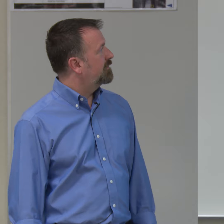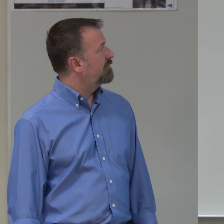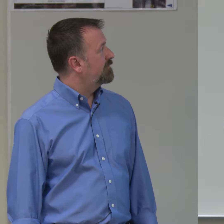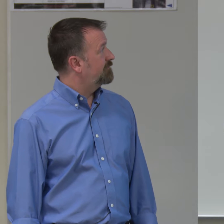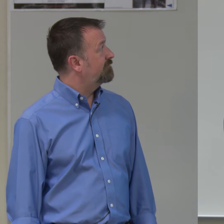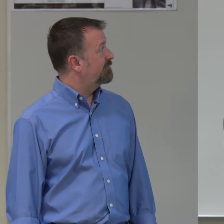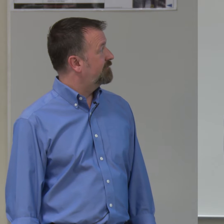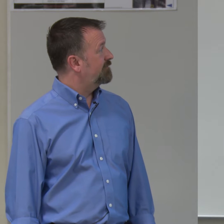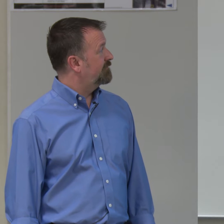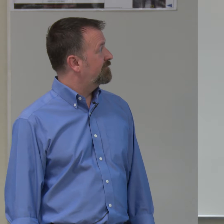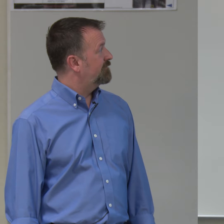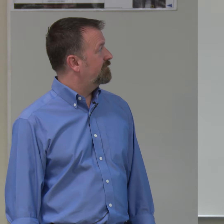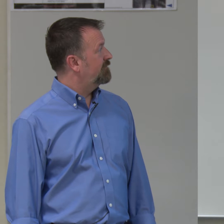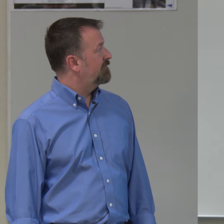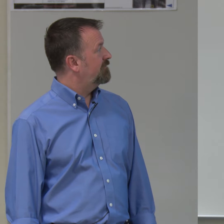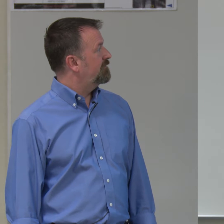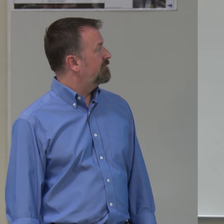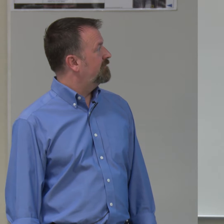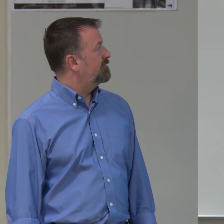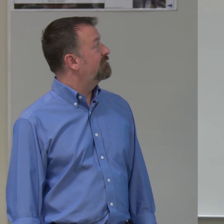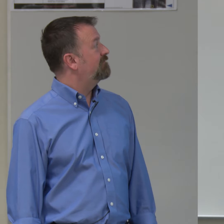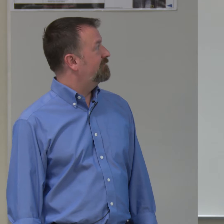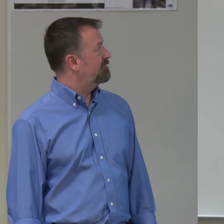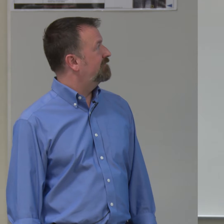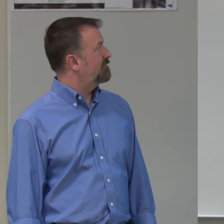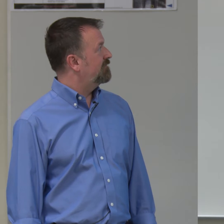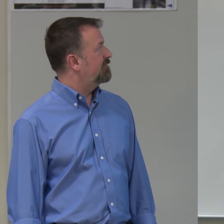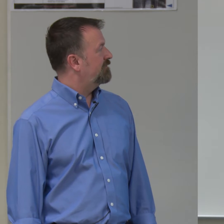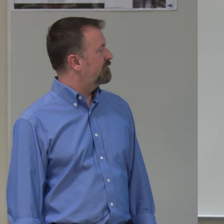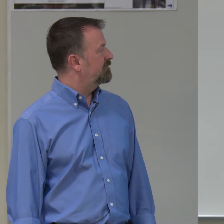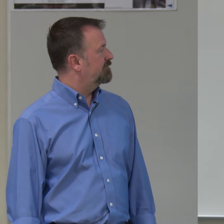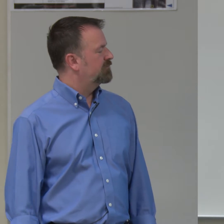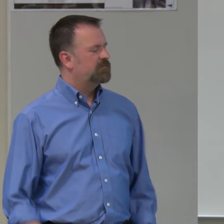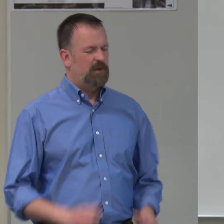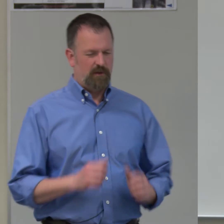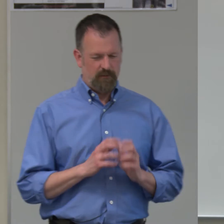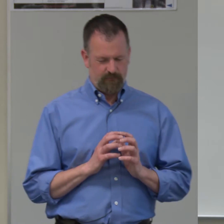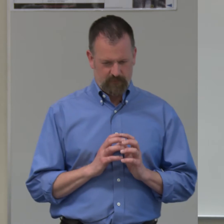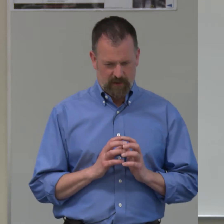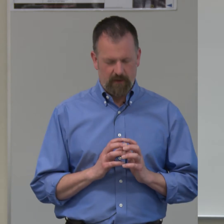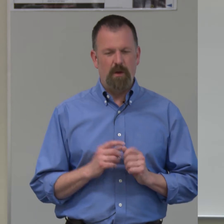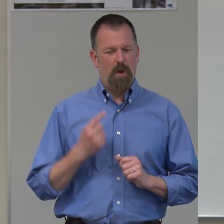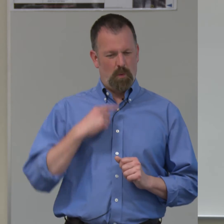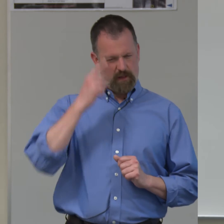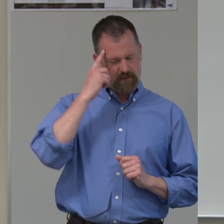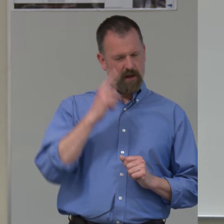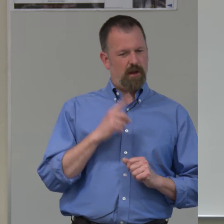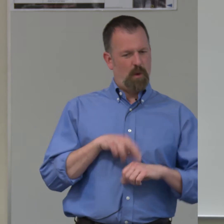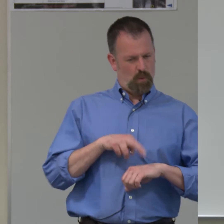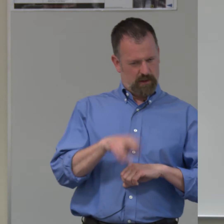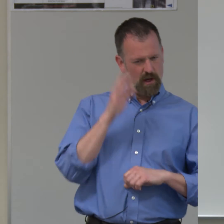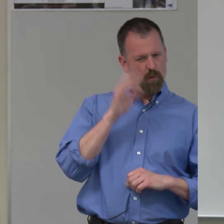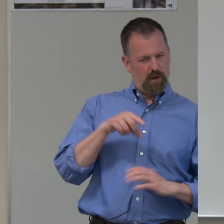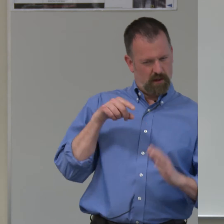one of the things that's very important-- So we think about the radiation being killing tumor cells,